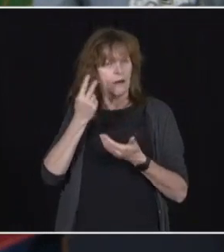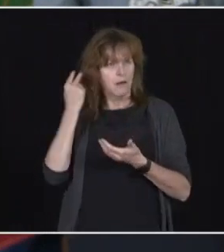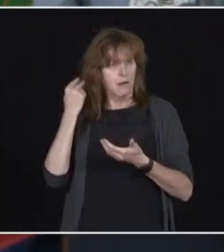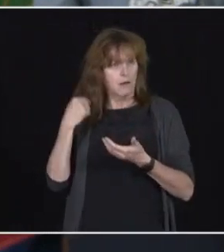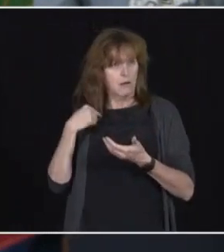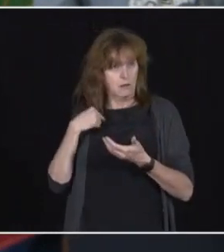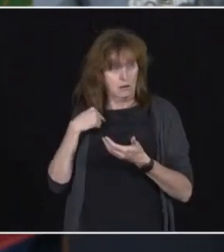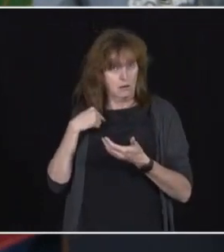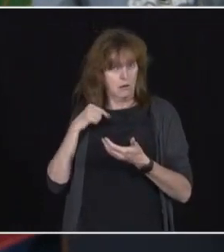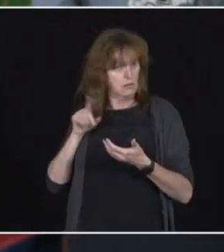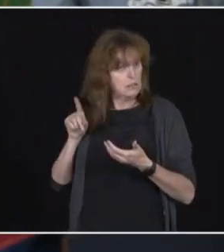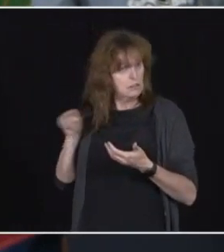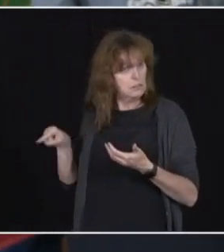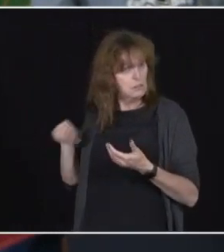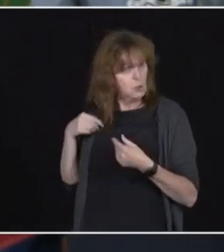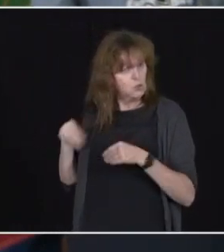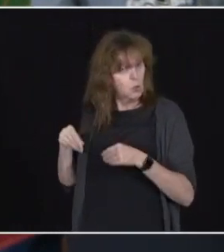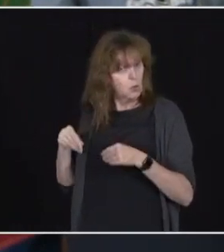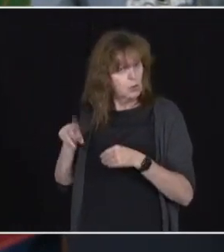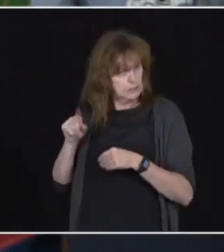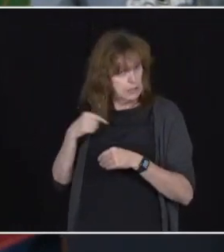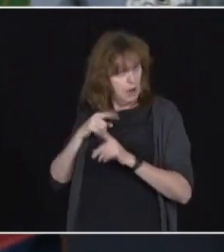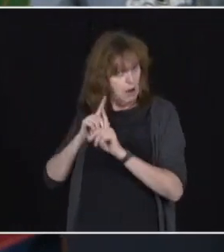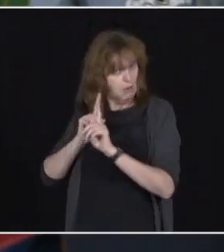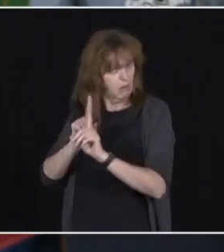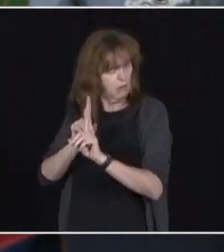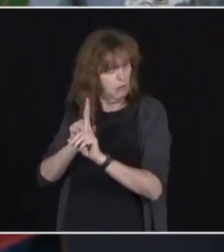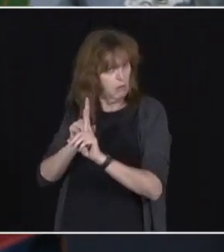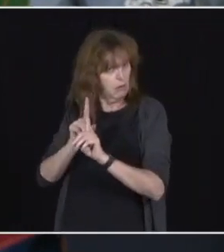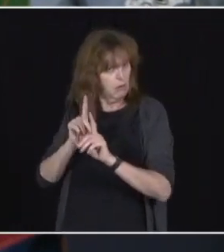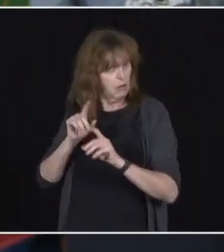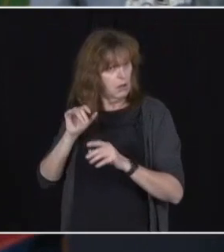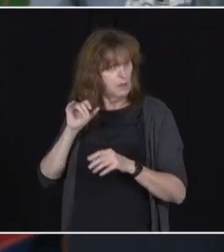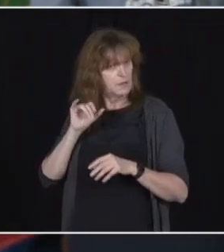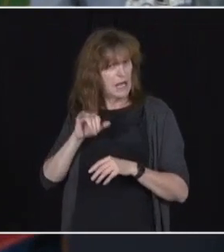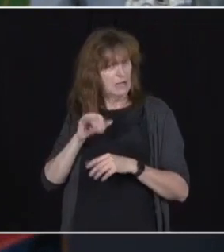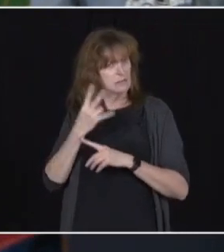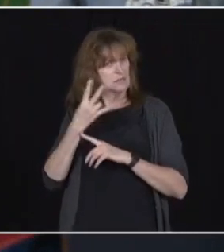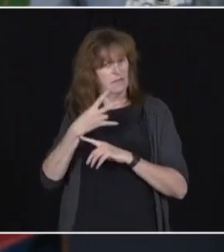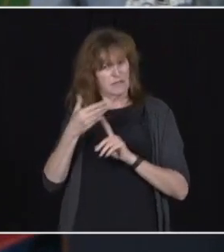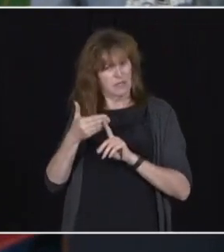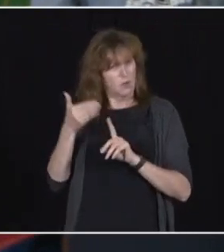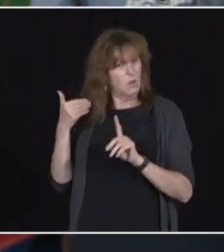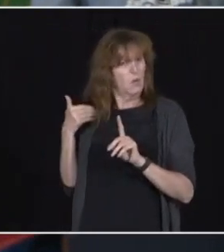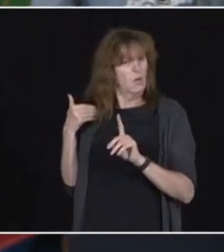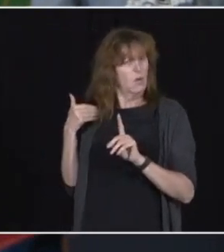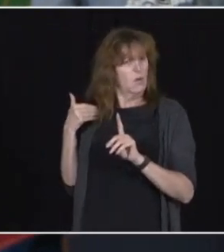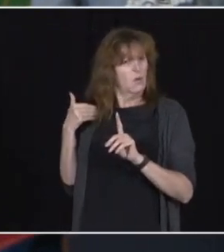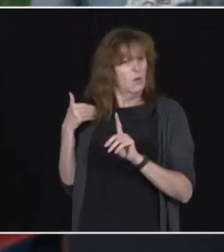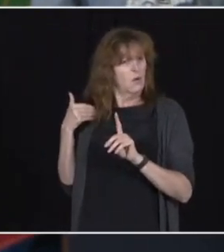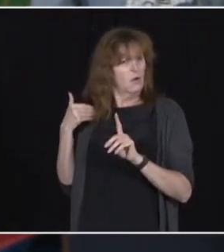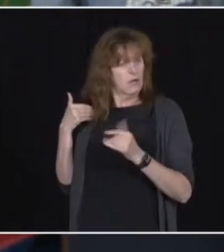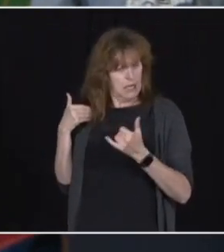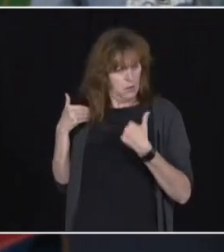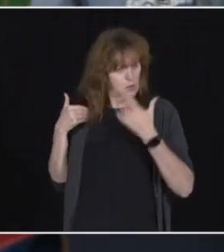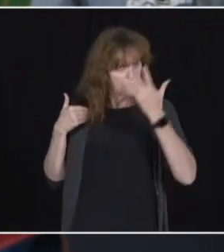And if you are asked by public health officials, you could say that you saw on your app that it was this day and that day.